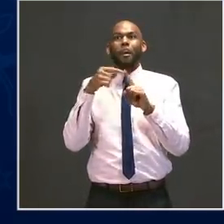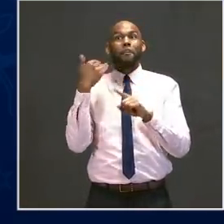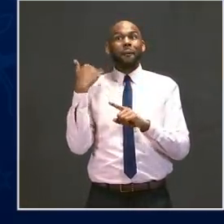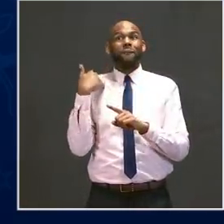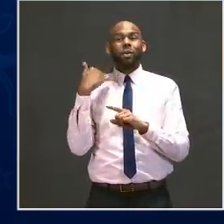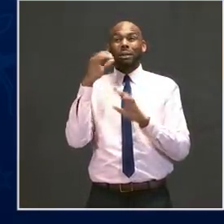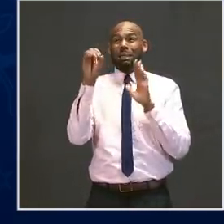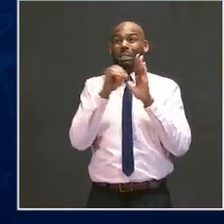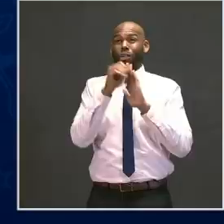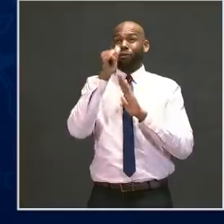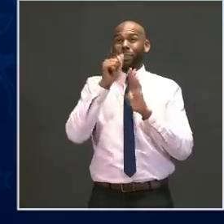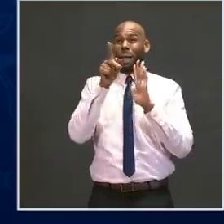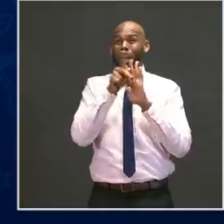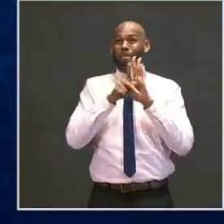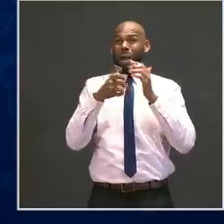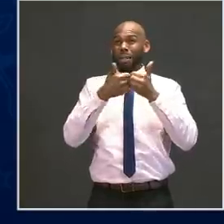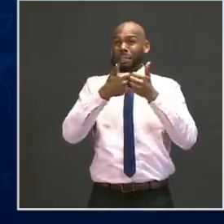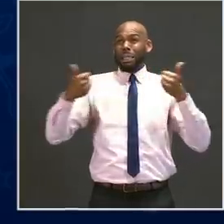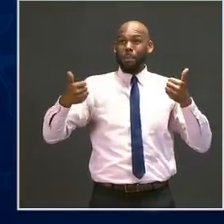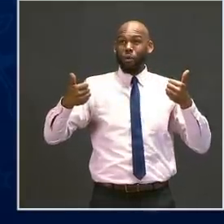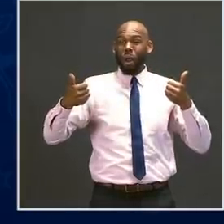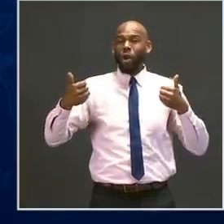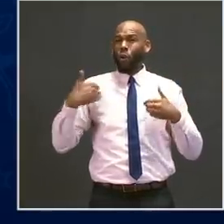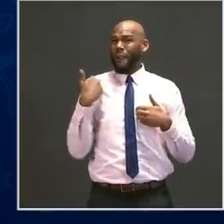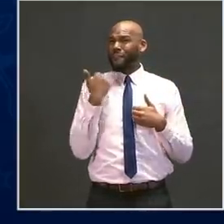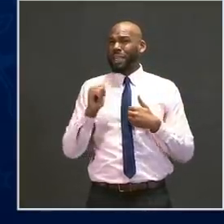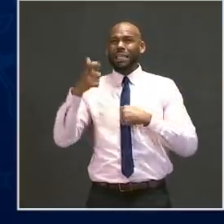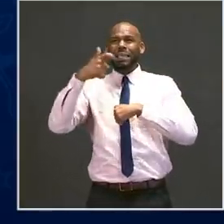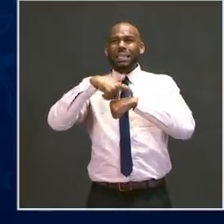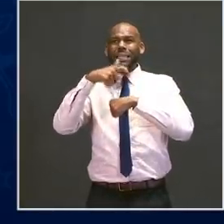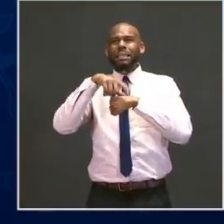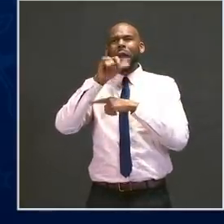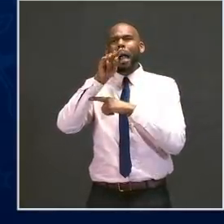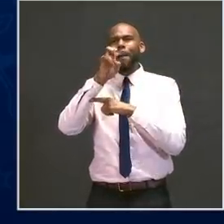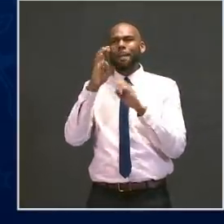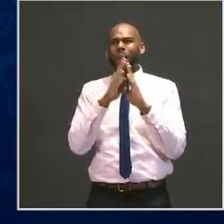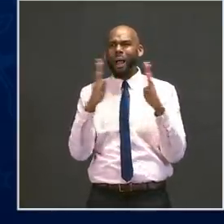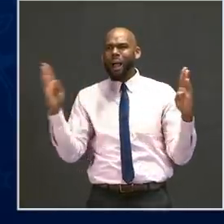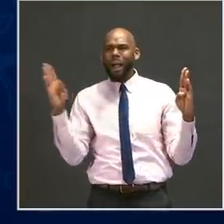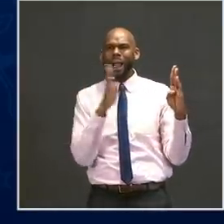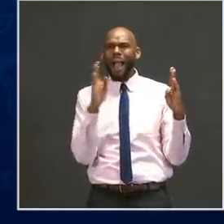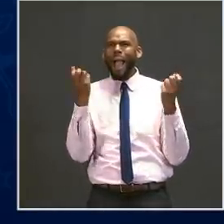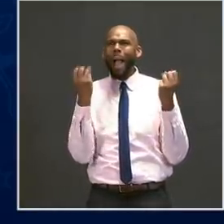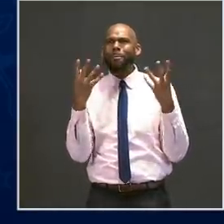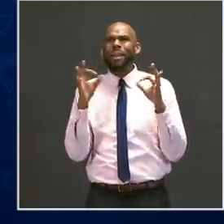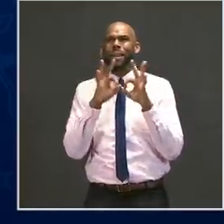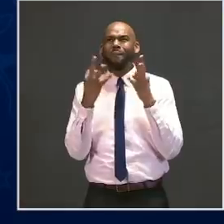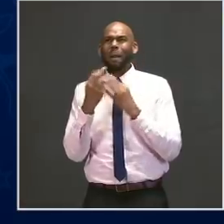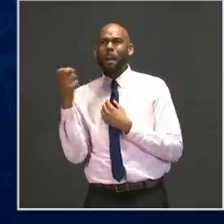I'm wondering if you have any update on a timeline there. How many families have been reunited? And if not, if you can commit to, you know,